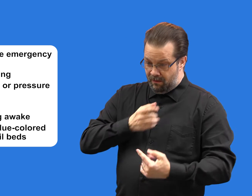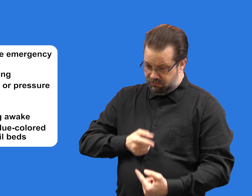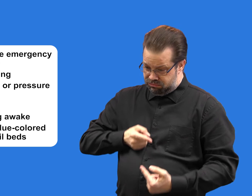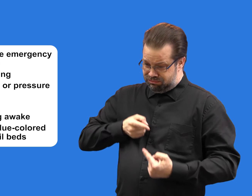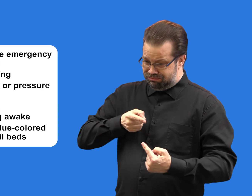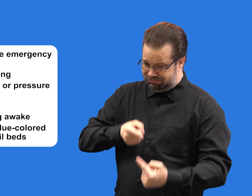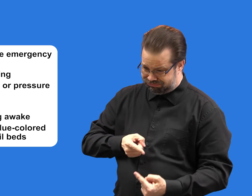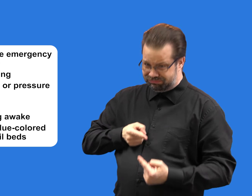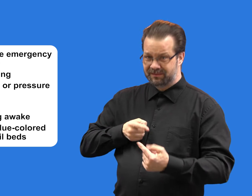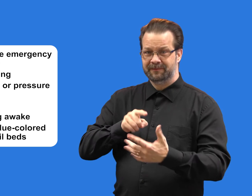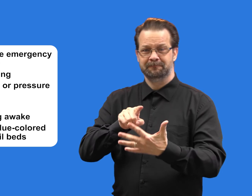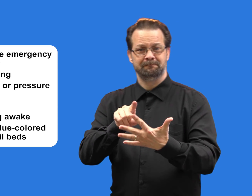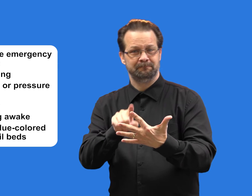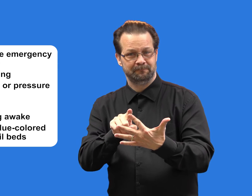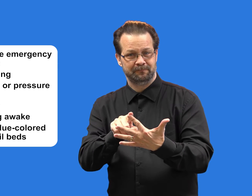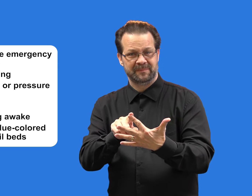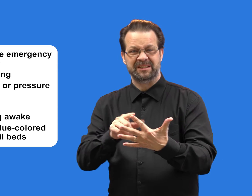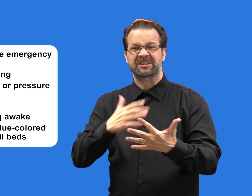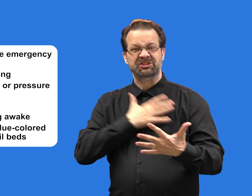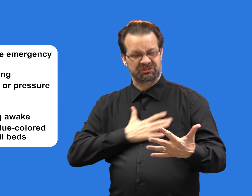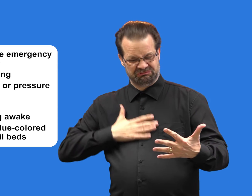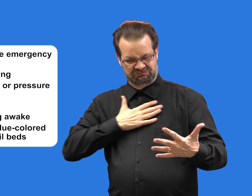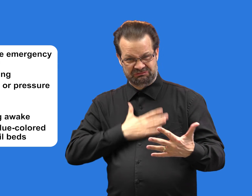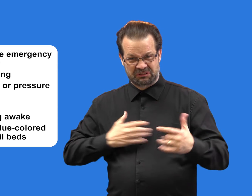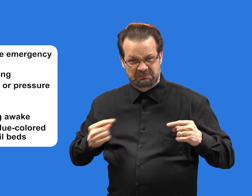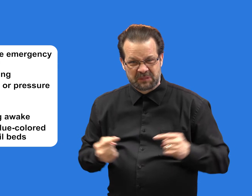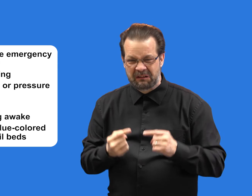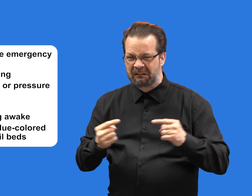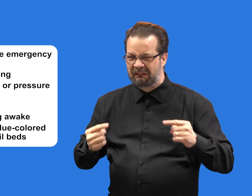right away if you have Trouble breathing